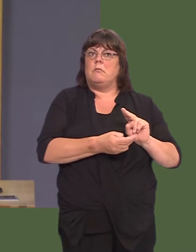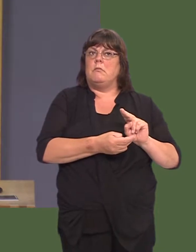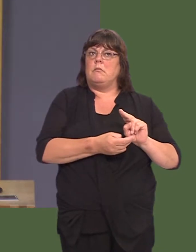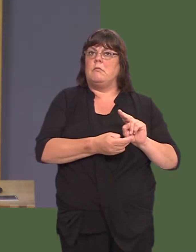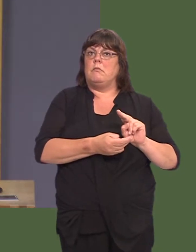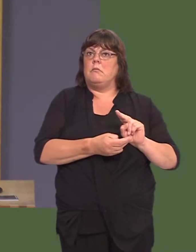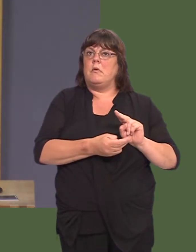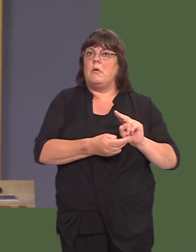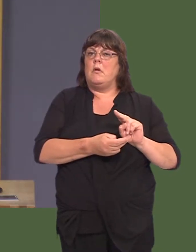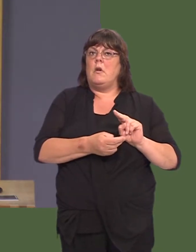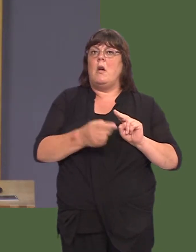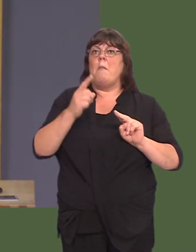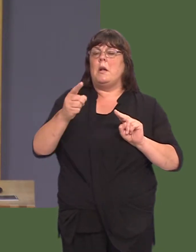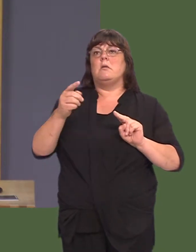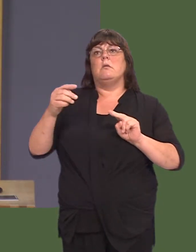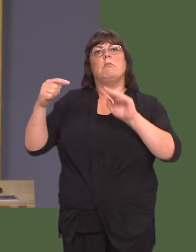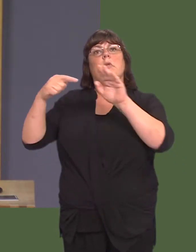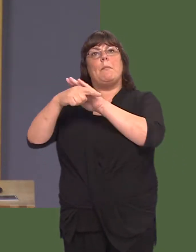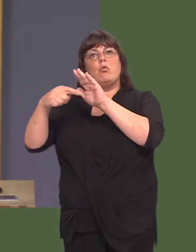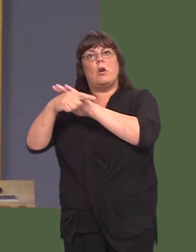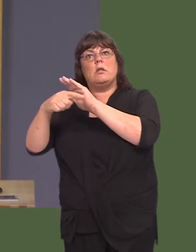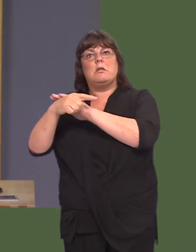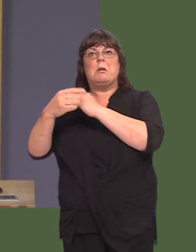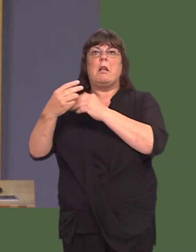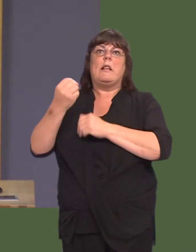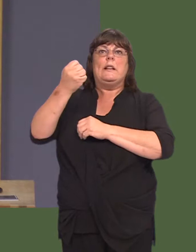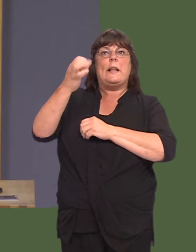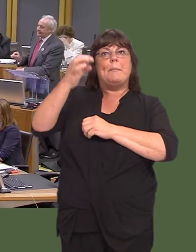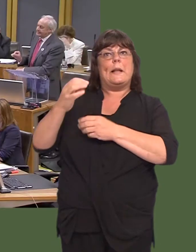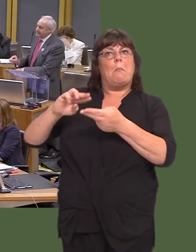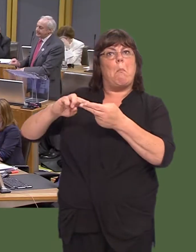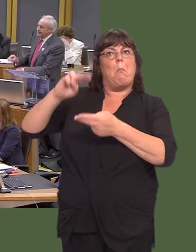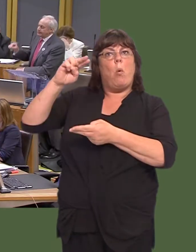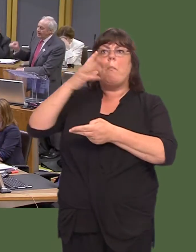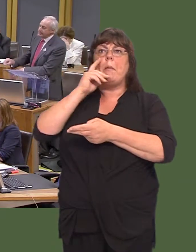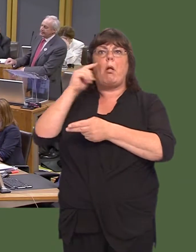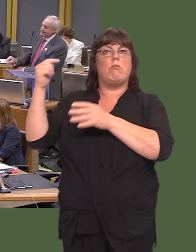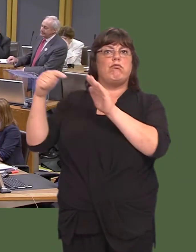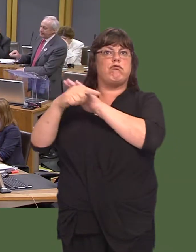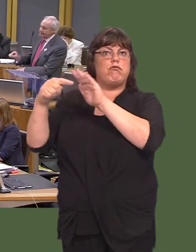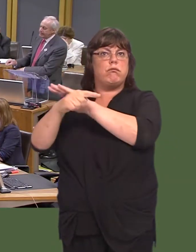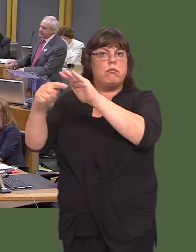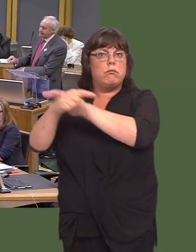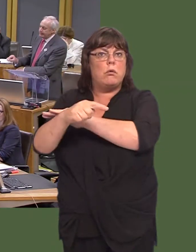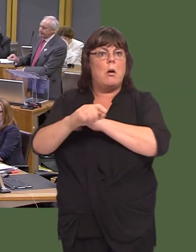per cent rise in the proportion of immigrants in those sectors. So, whatís happening here is actually that wage levels are being compressed for the people